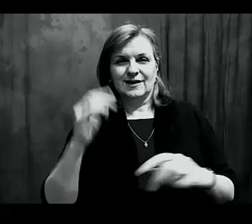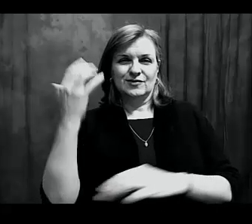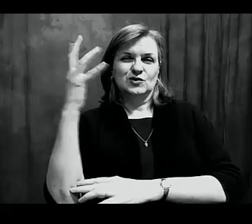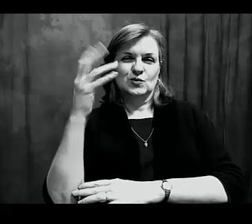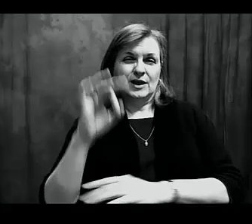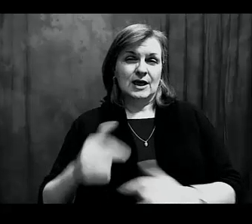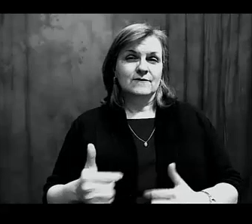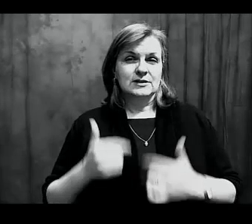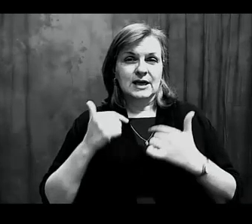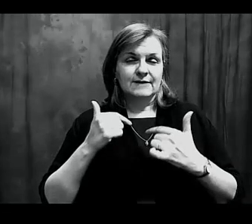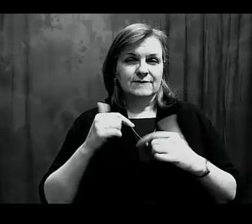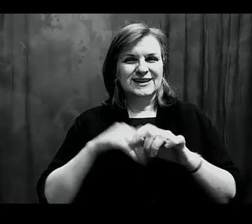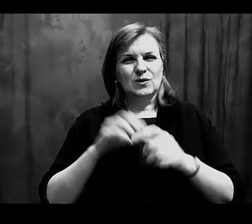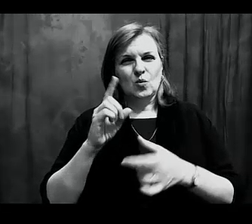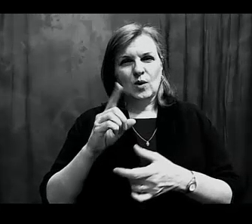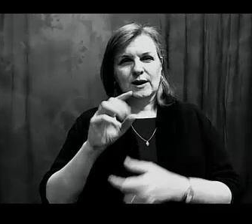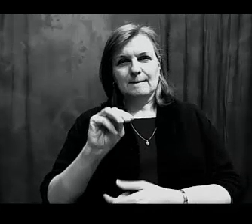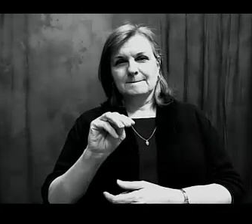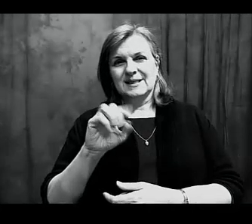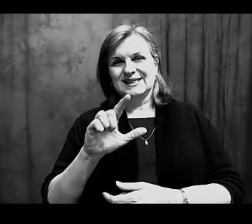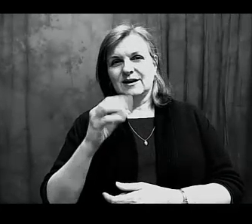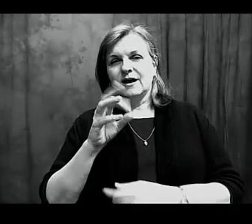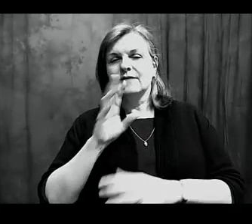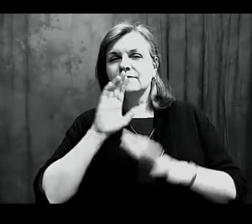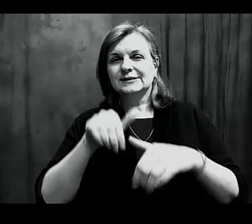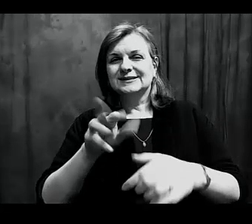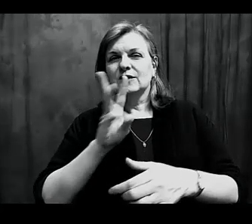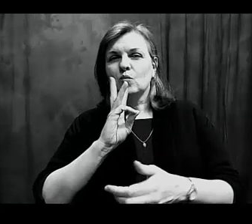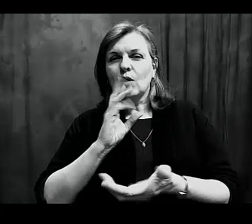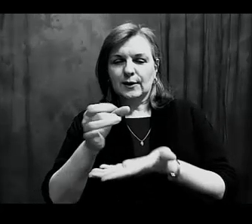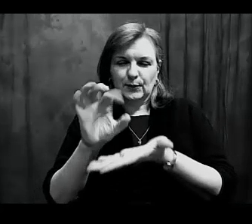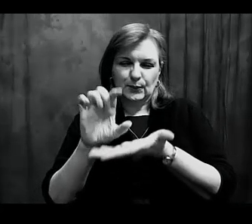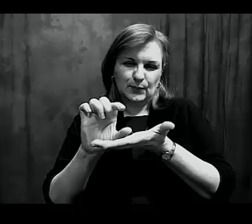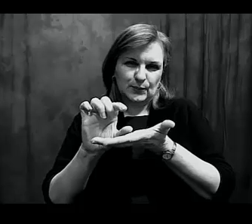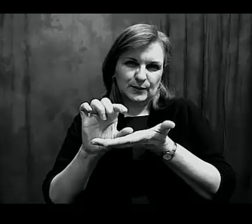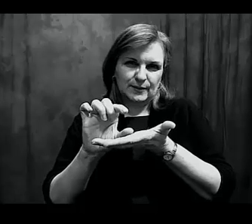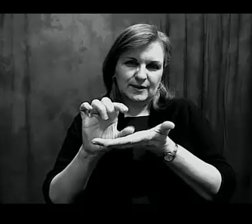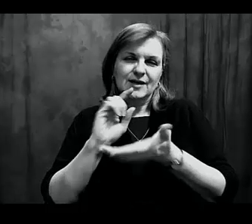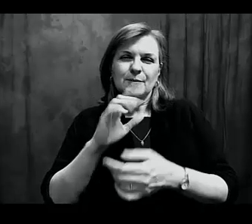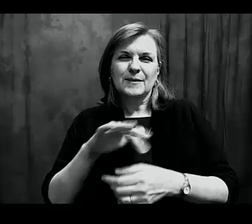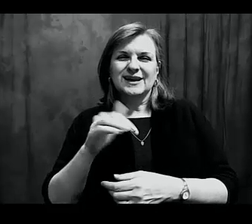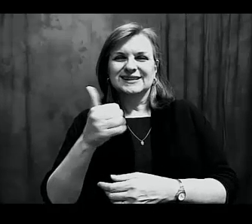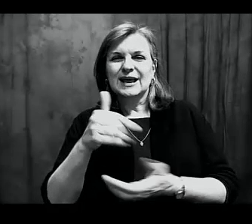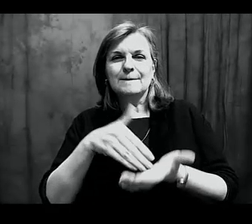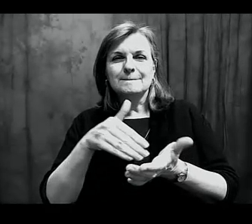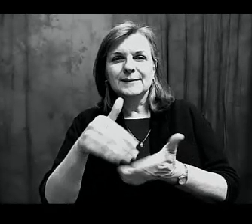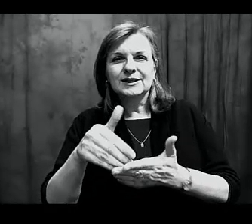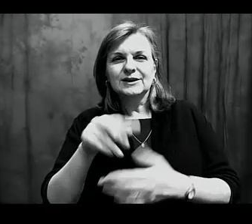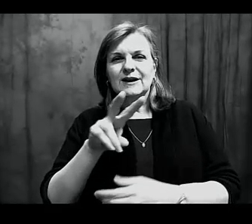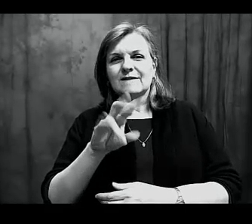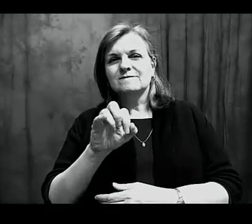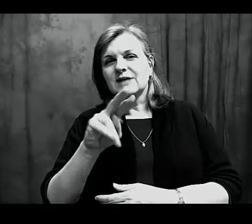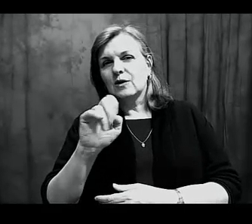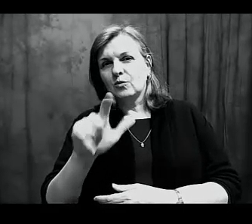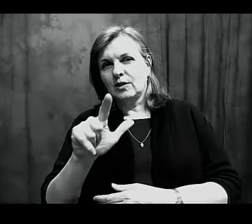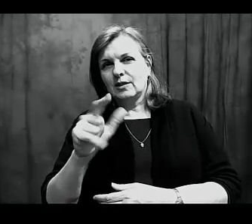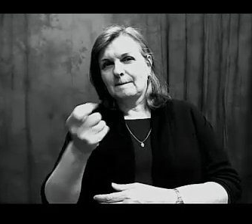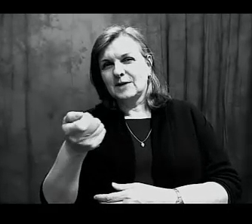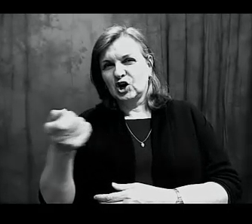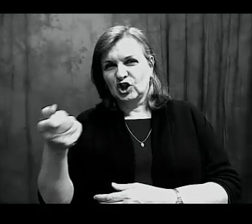our tree of life because in a milliliter of seawater there's about 10 million virus particles so we have to think about them as